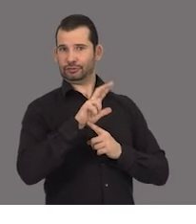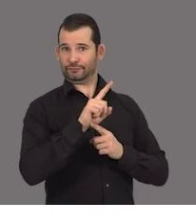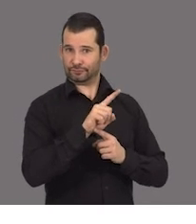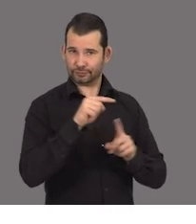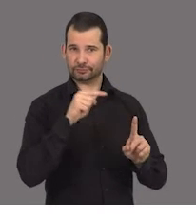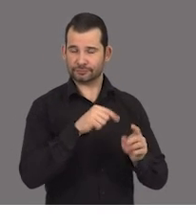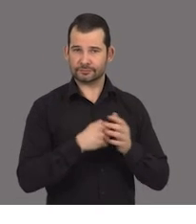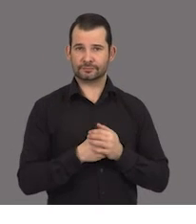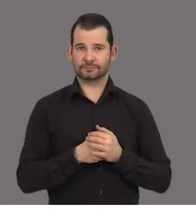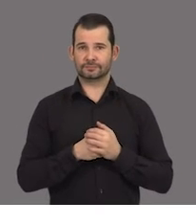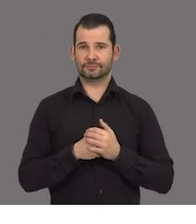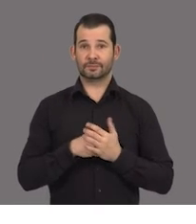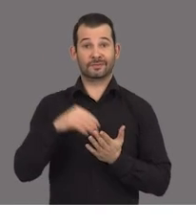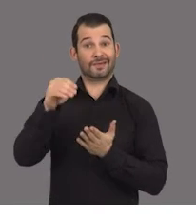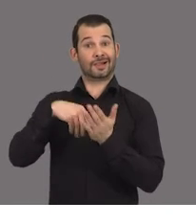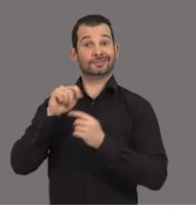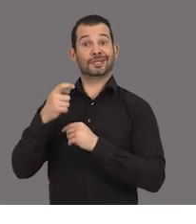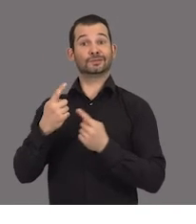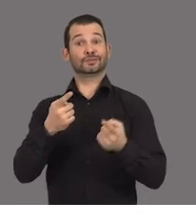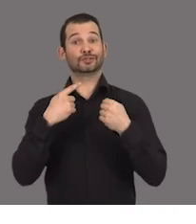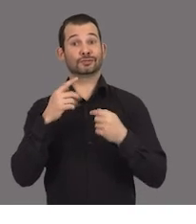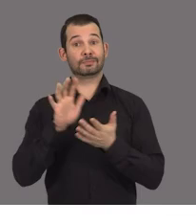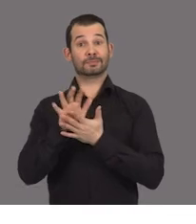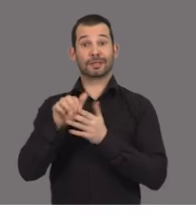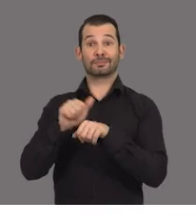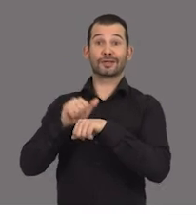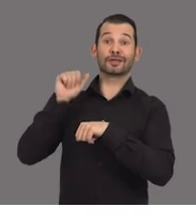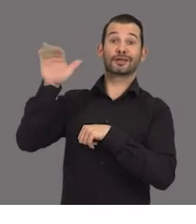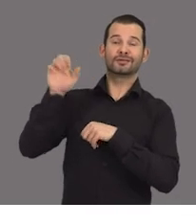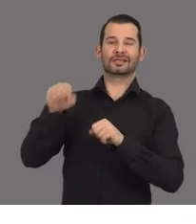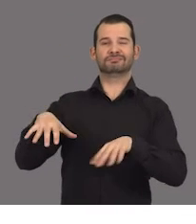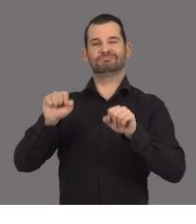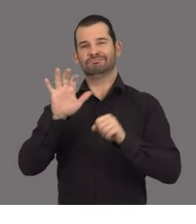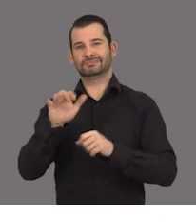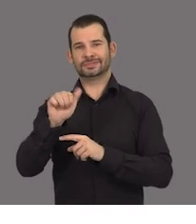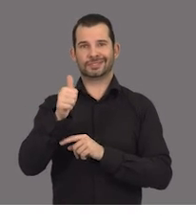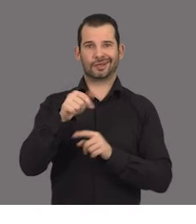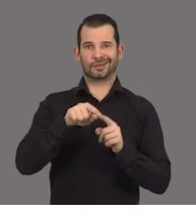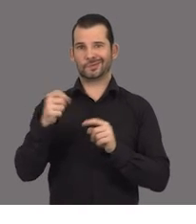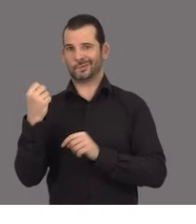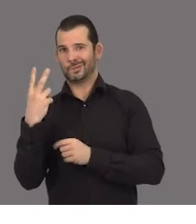Filing a tax return by paper can take up to 10 to 12 weeks to process.